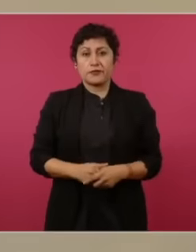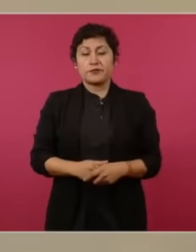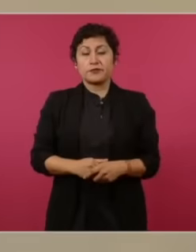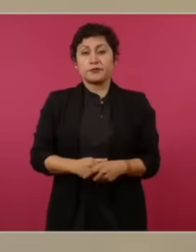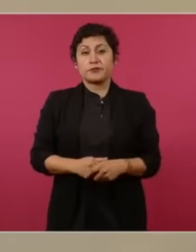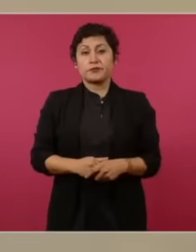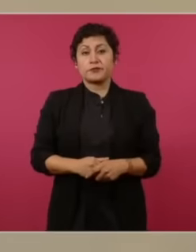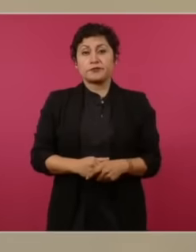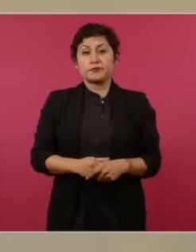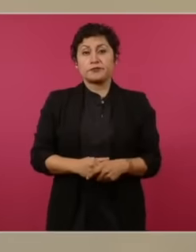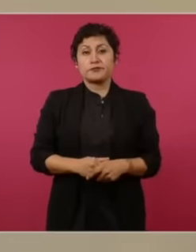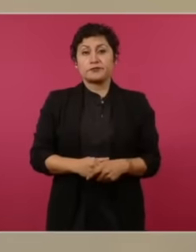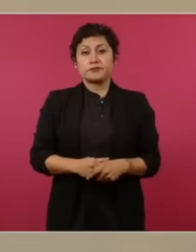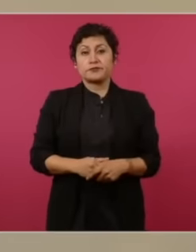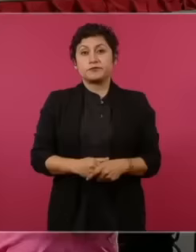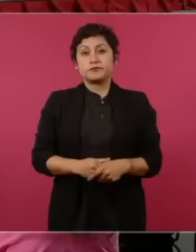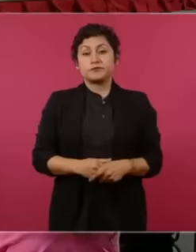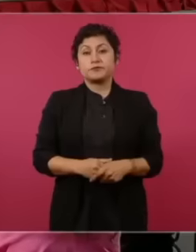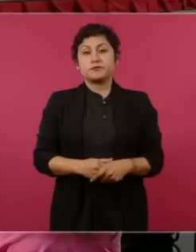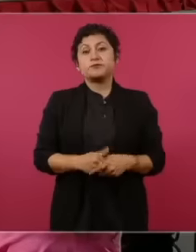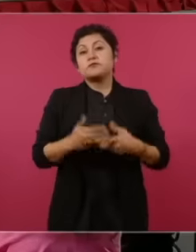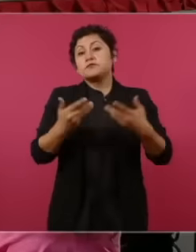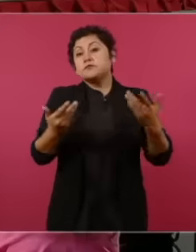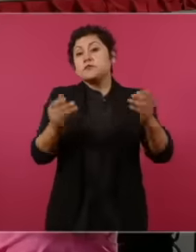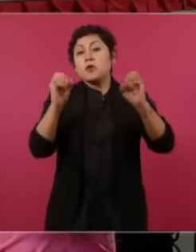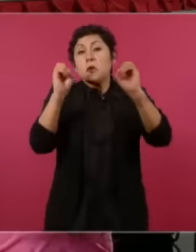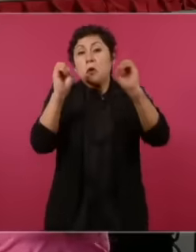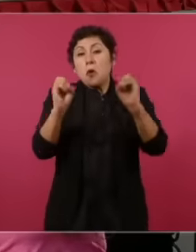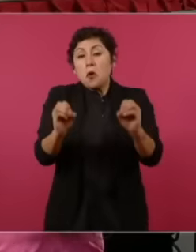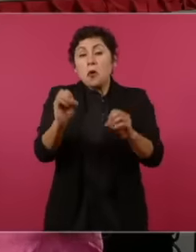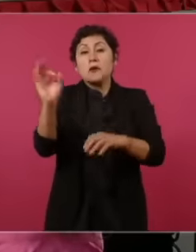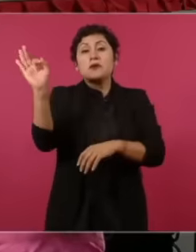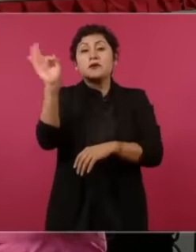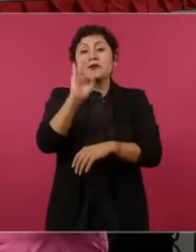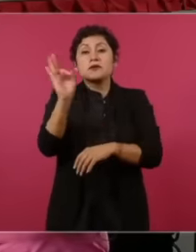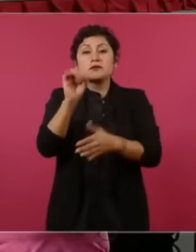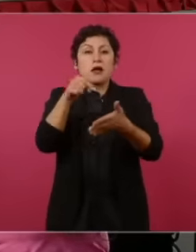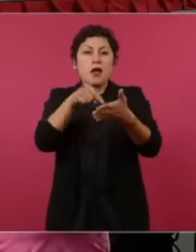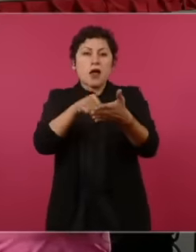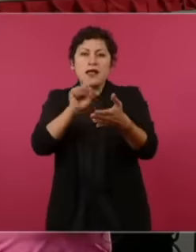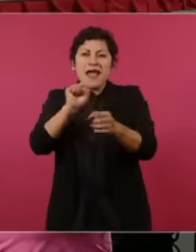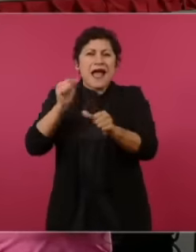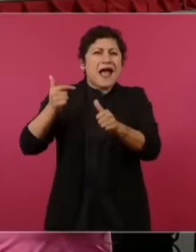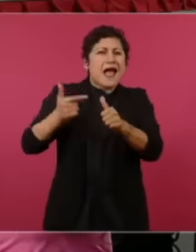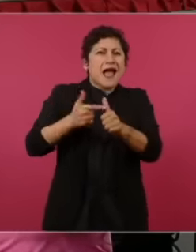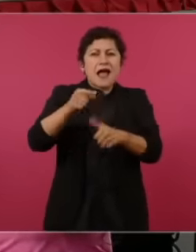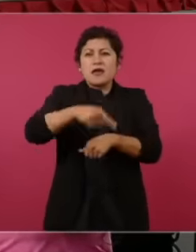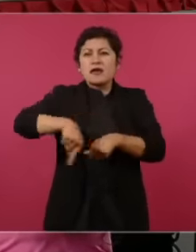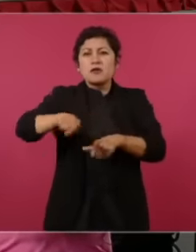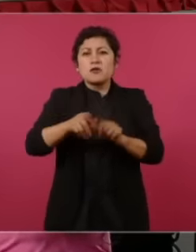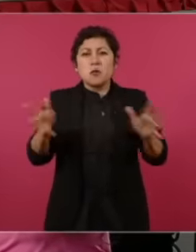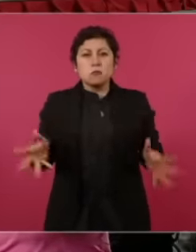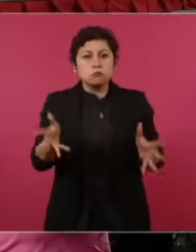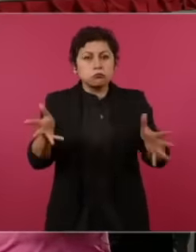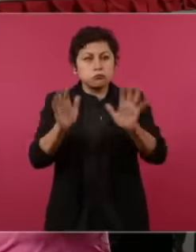or there is no talk of promoting productive activities to create jobs nothing is